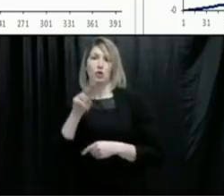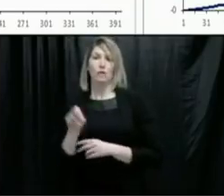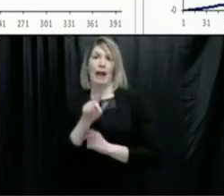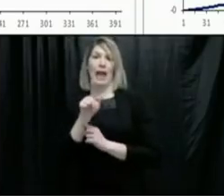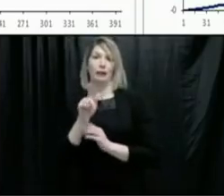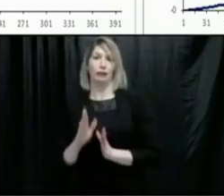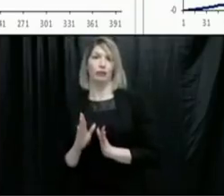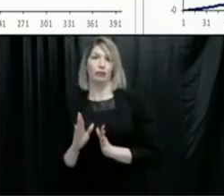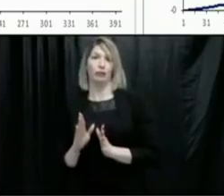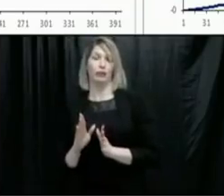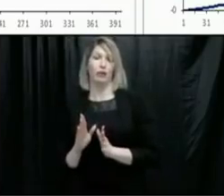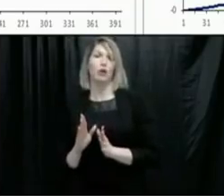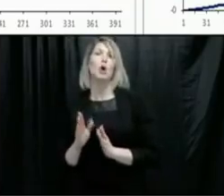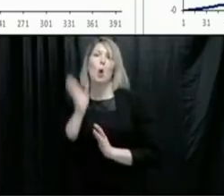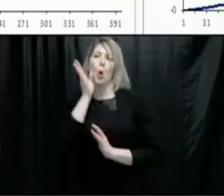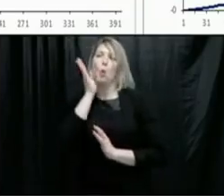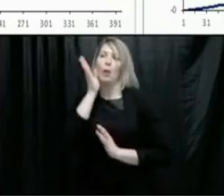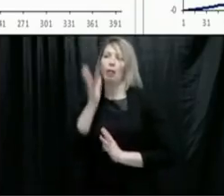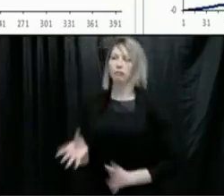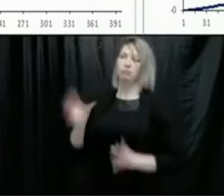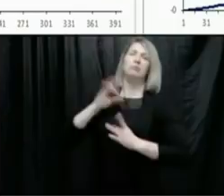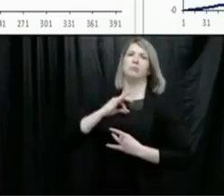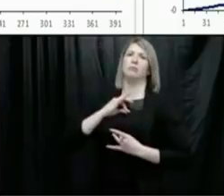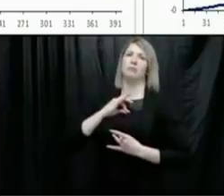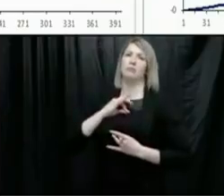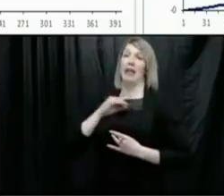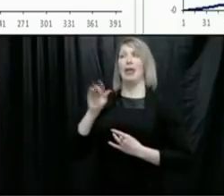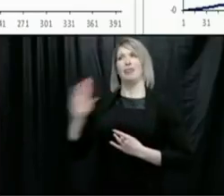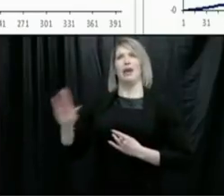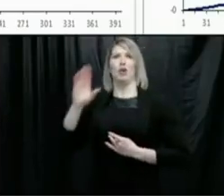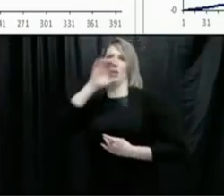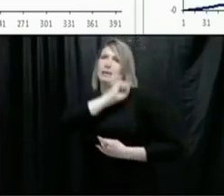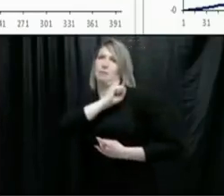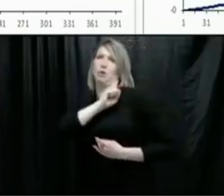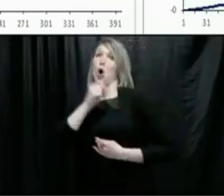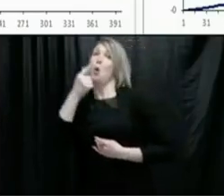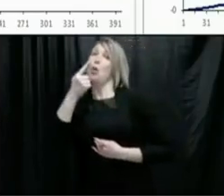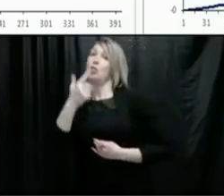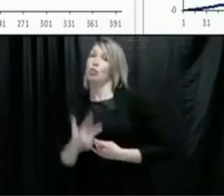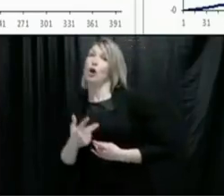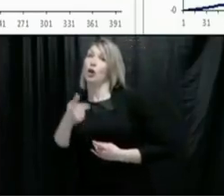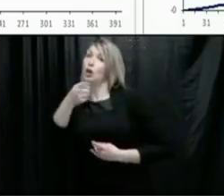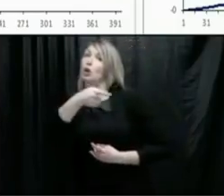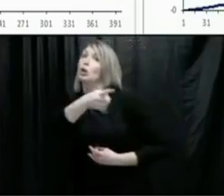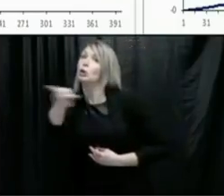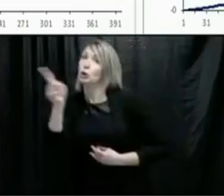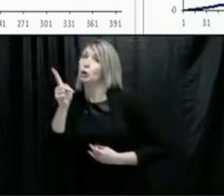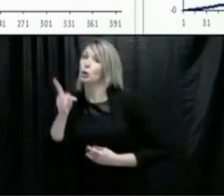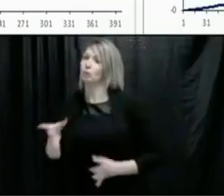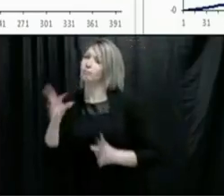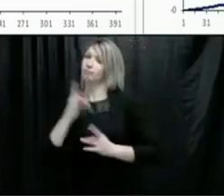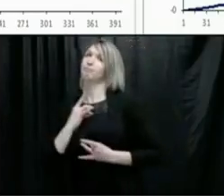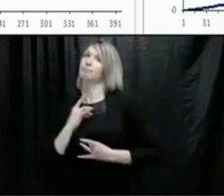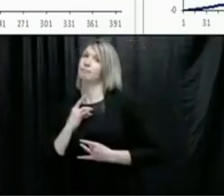NEWFOUNDLANDERS OVER A TWO-YEAR PERIOD WILL GET CORONAVIRUS.